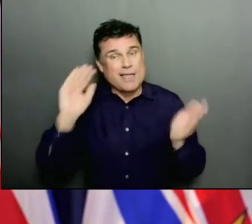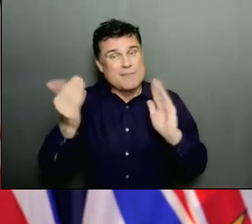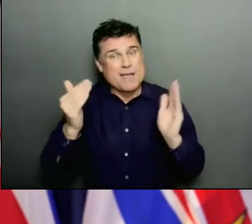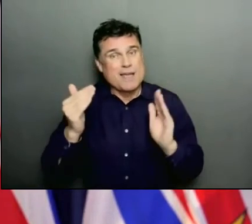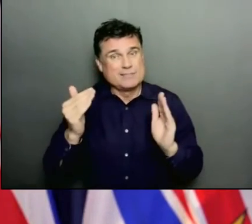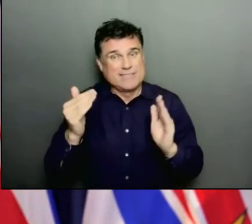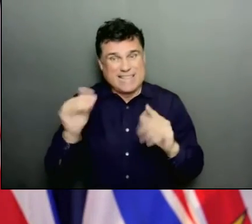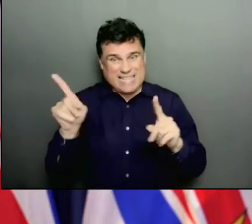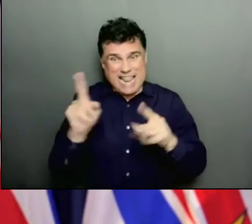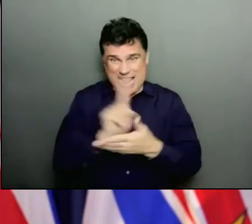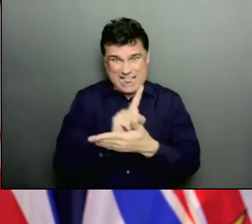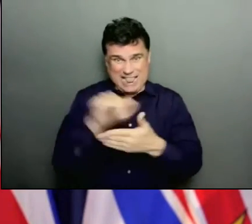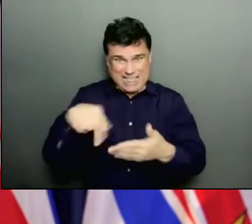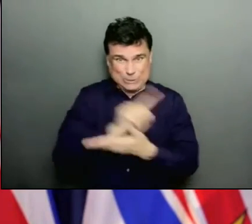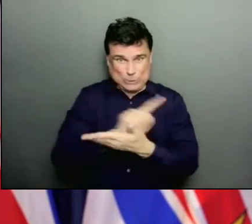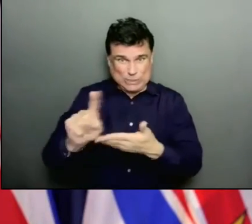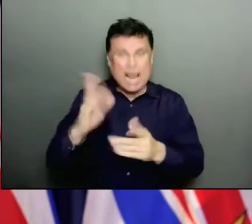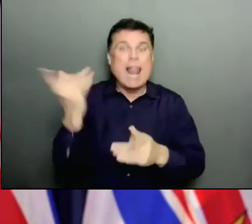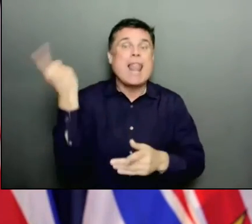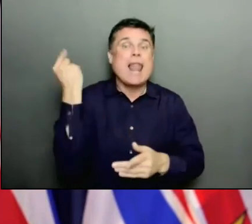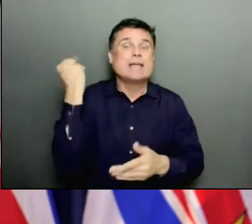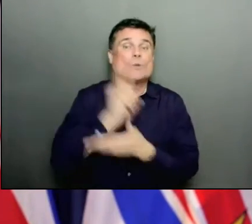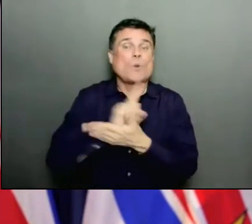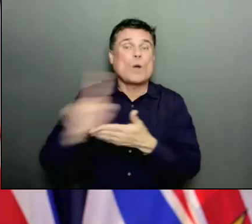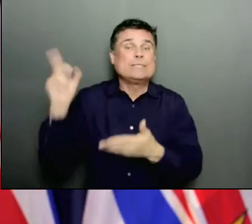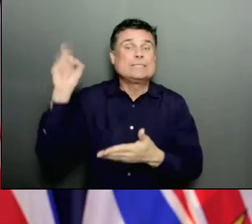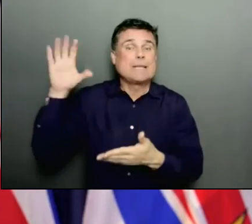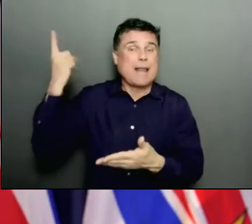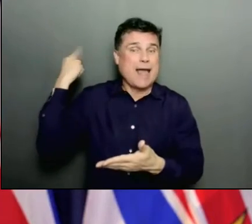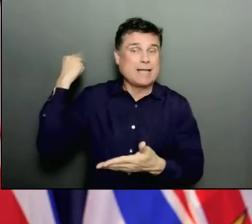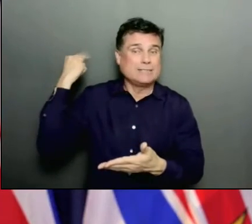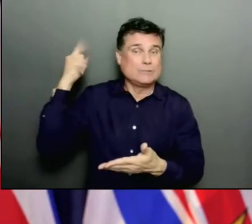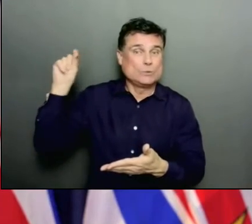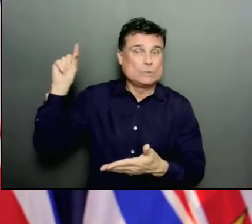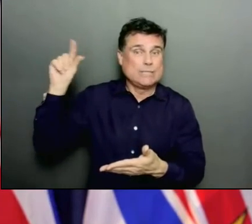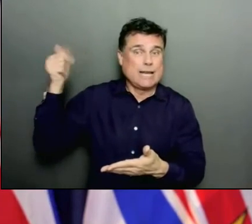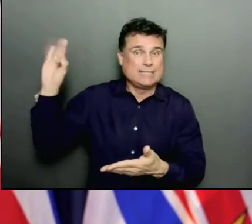to higher estimates. So I think in conclusion I'd like